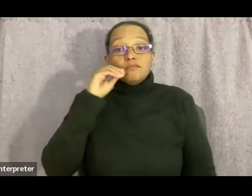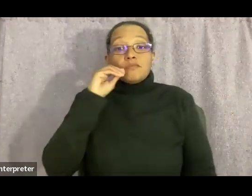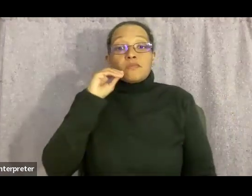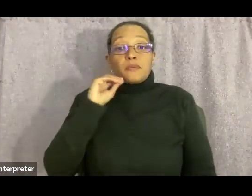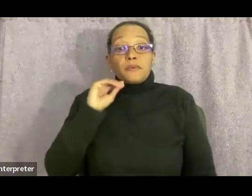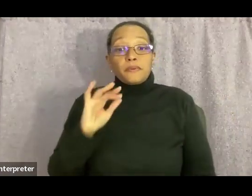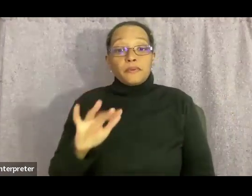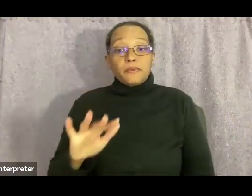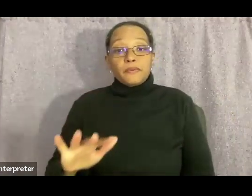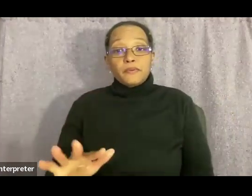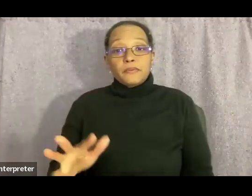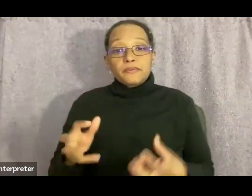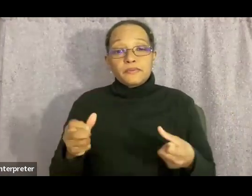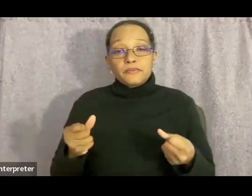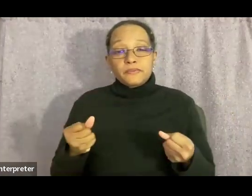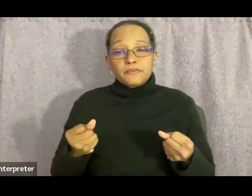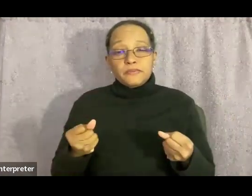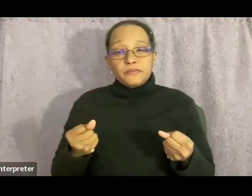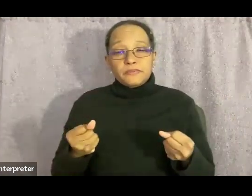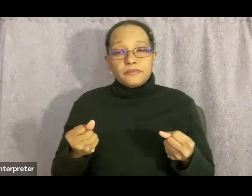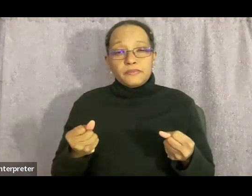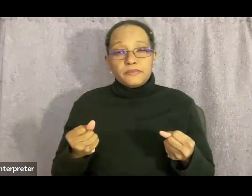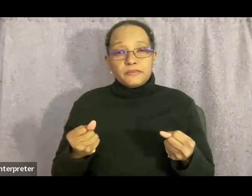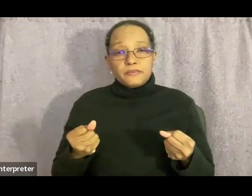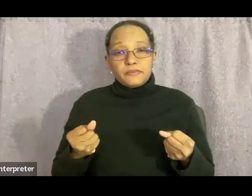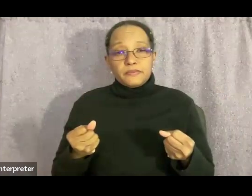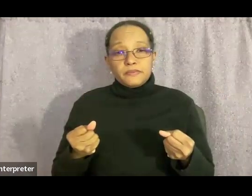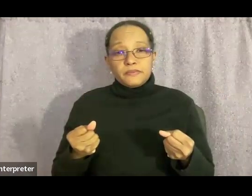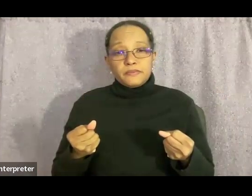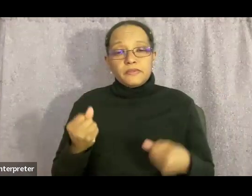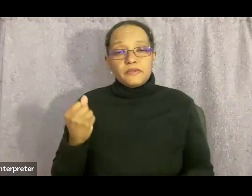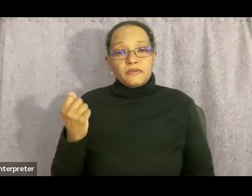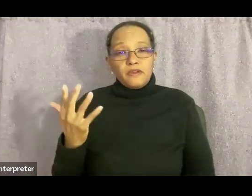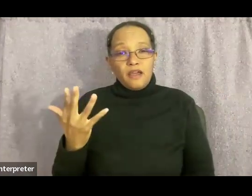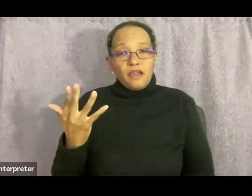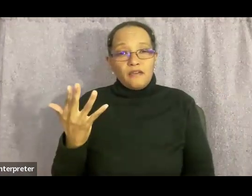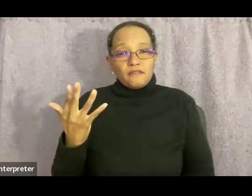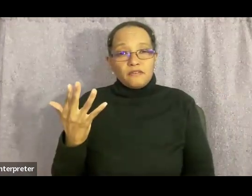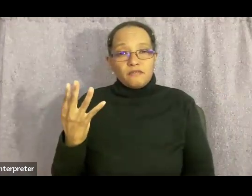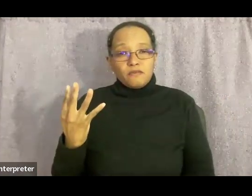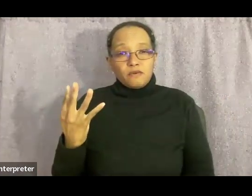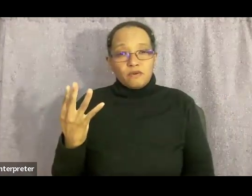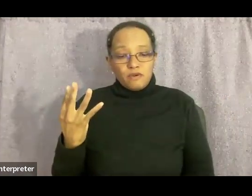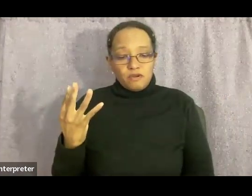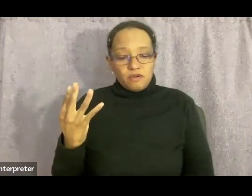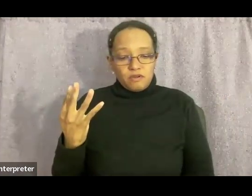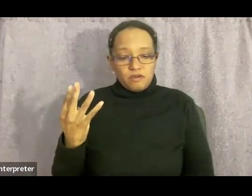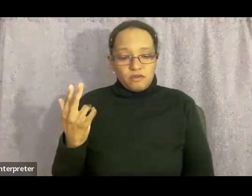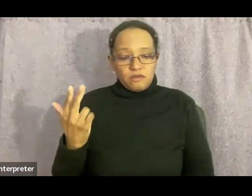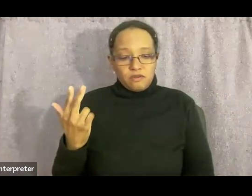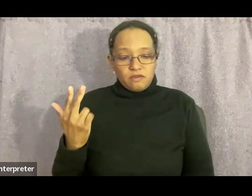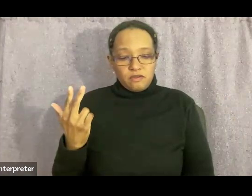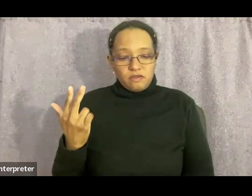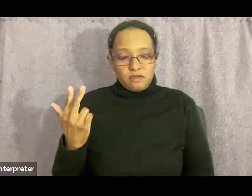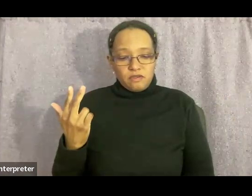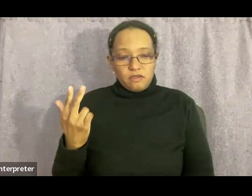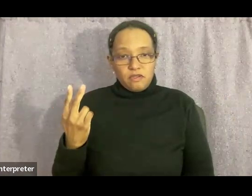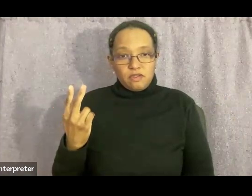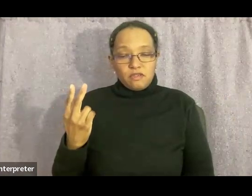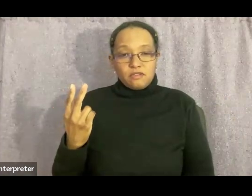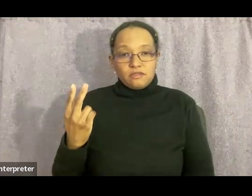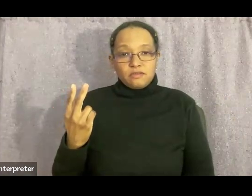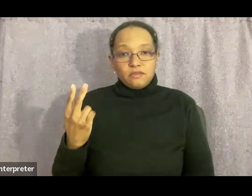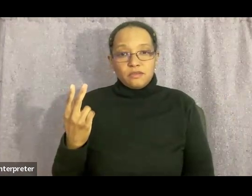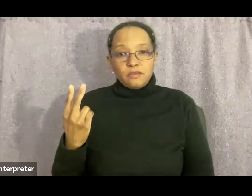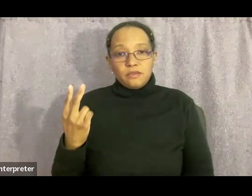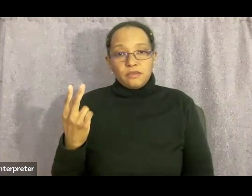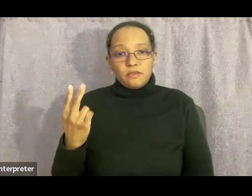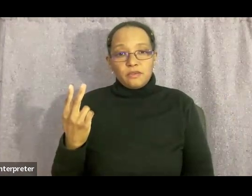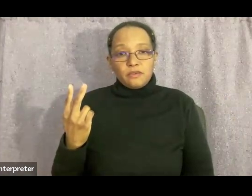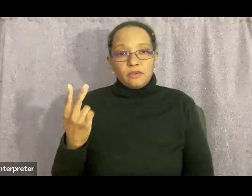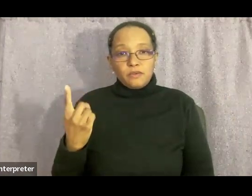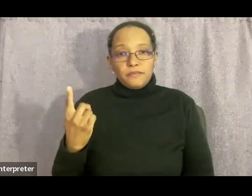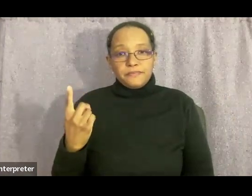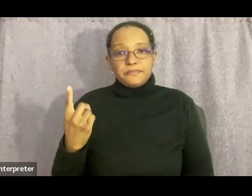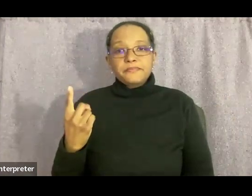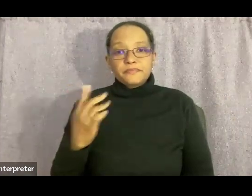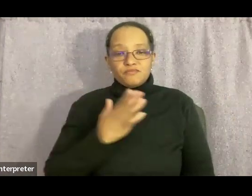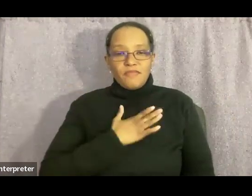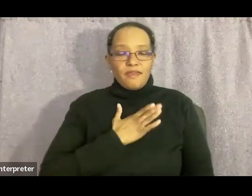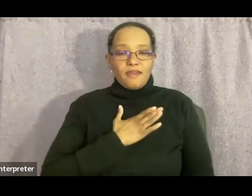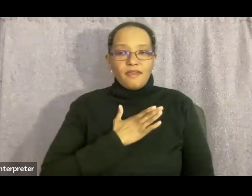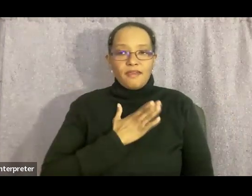Squeeze, squeeze, squeeze, squeeze for five, four, three, two, one, relax.